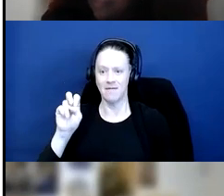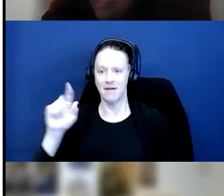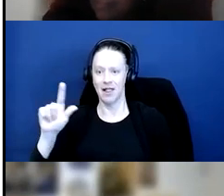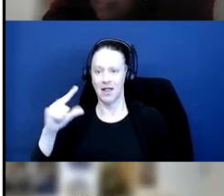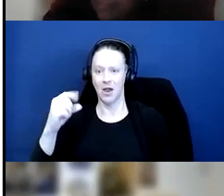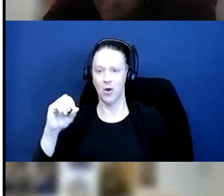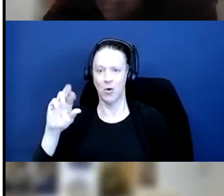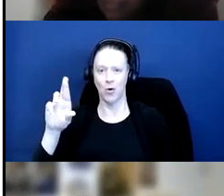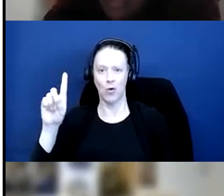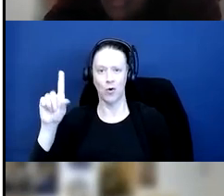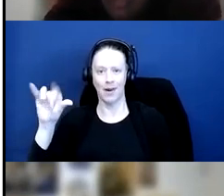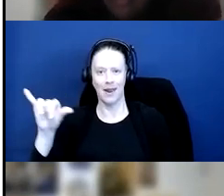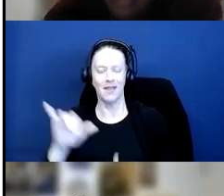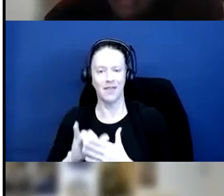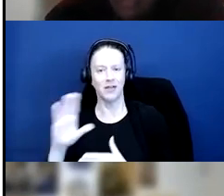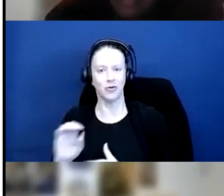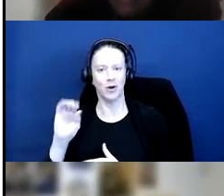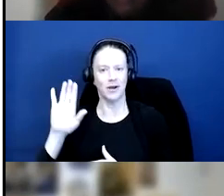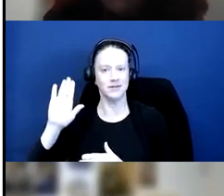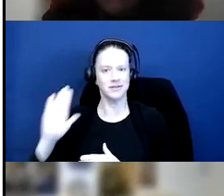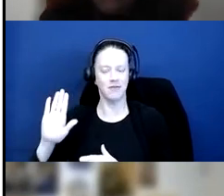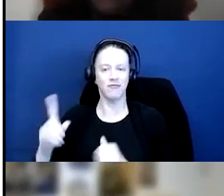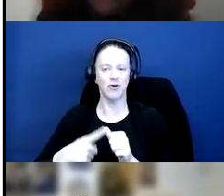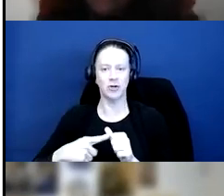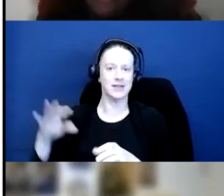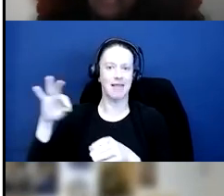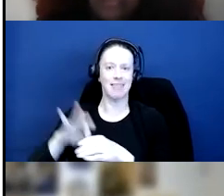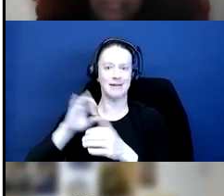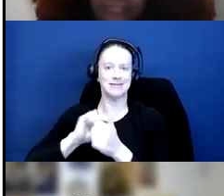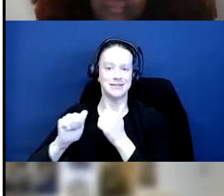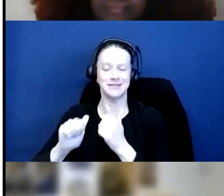who was Oregon's first-elected African American senator,